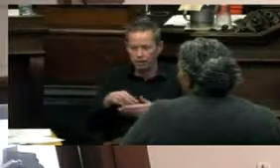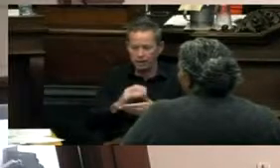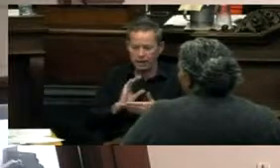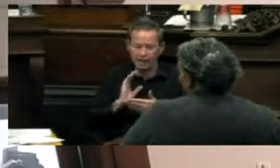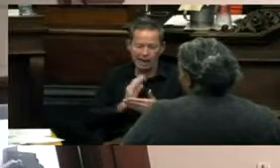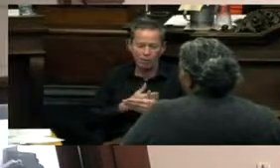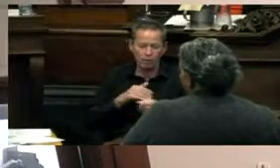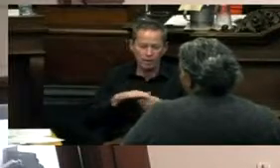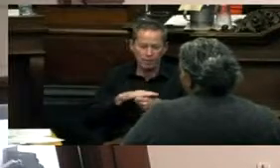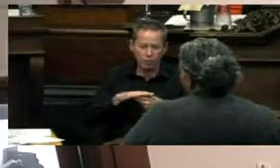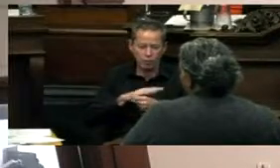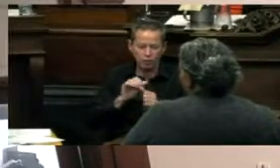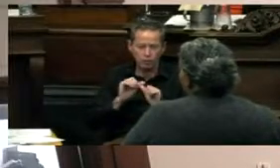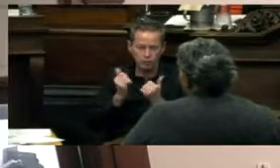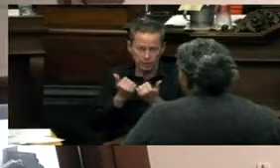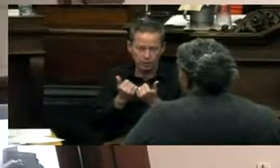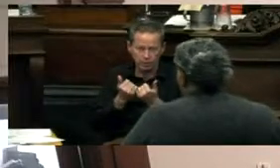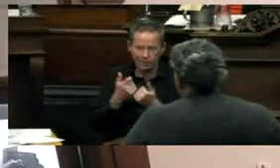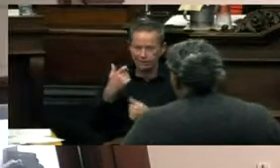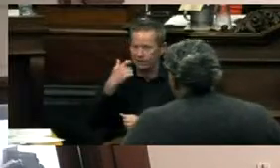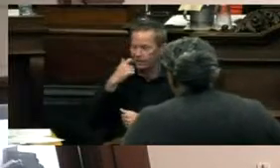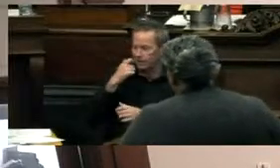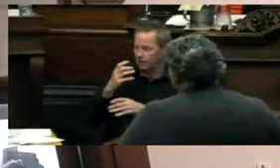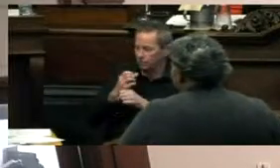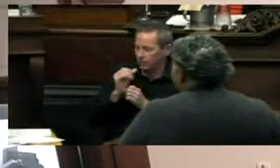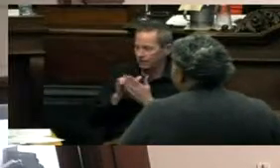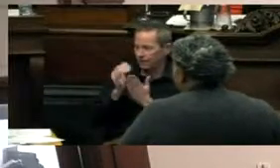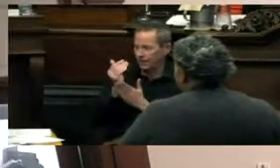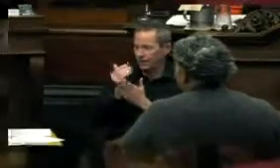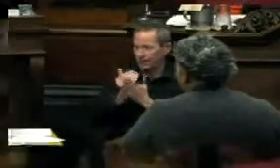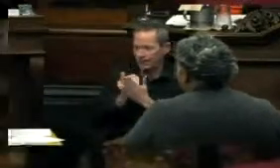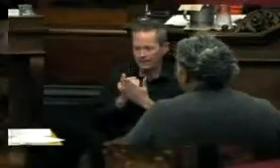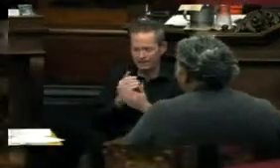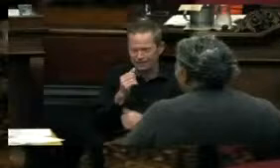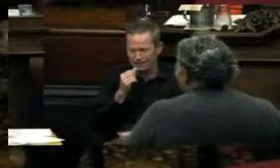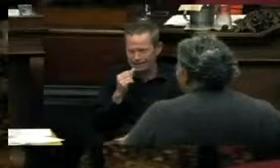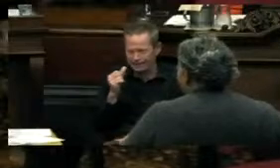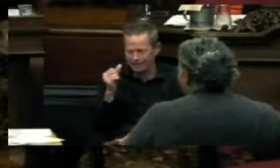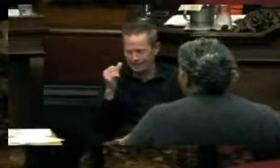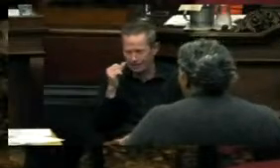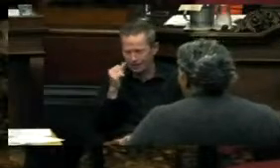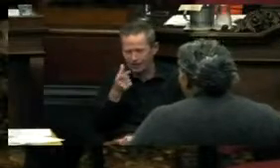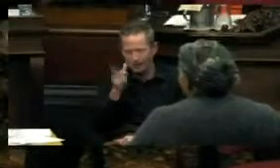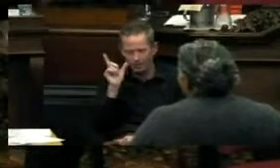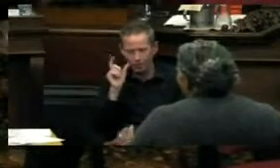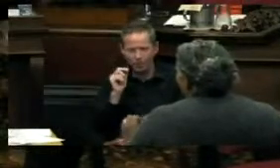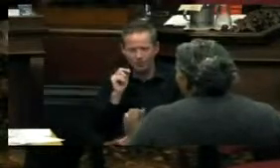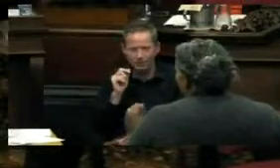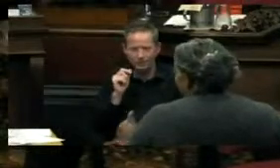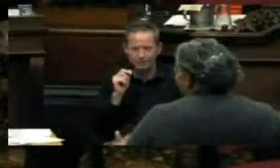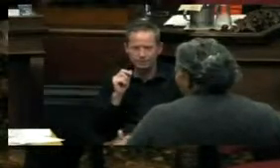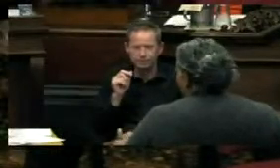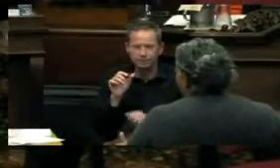very important to reach out to our community groups as well, and our neighborhood